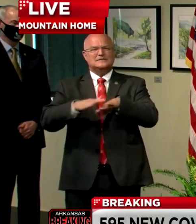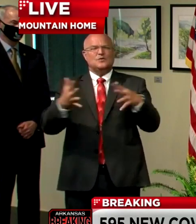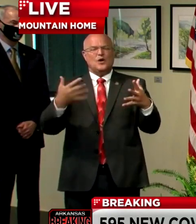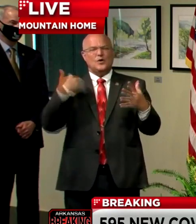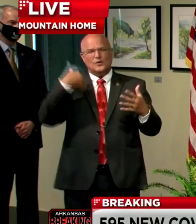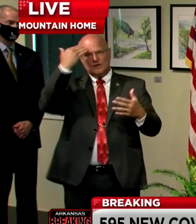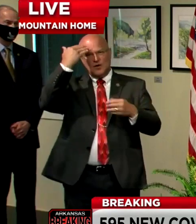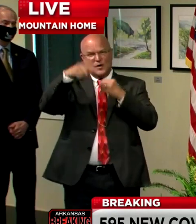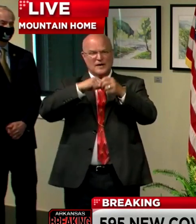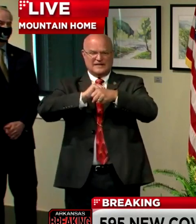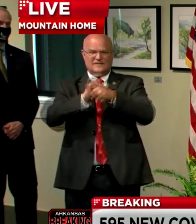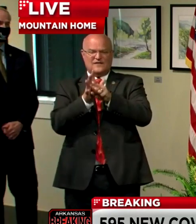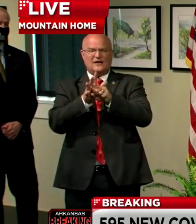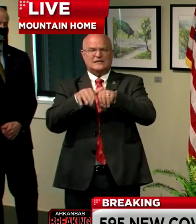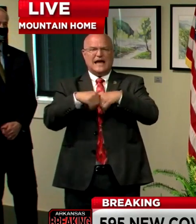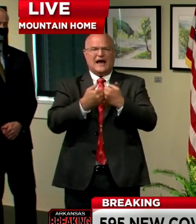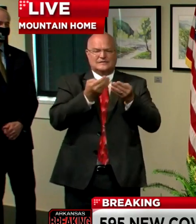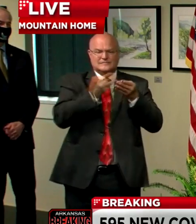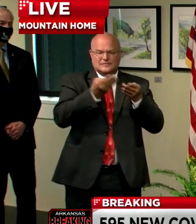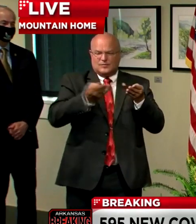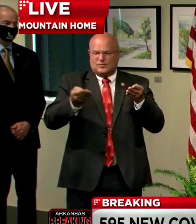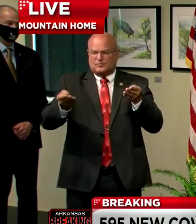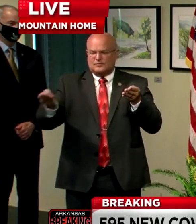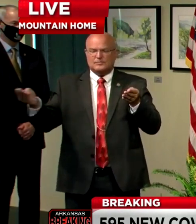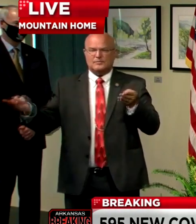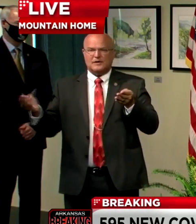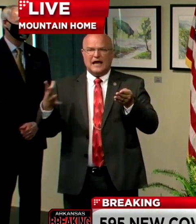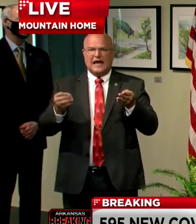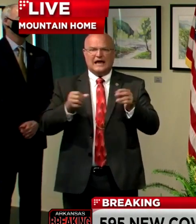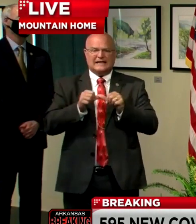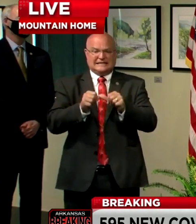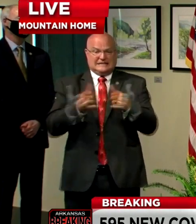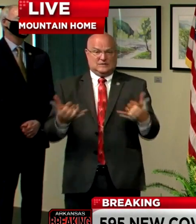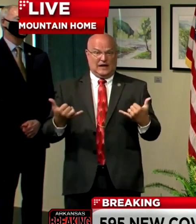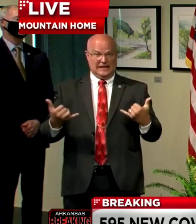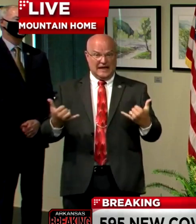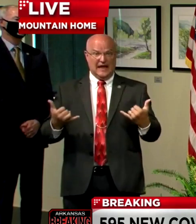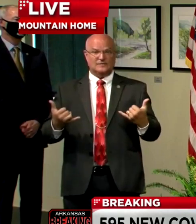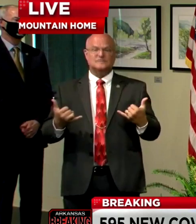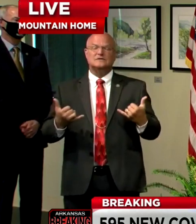THE GOVERNOR HAS MENTIONED THE PREDICTIVE MODELS AND THAT IS